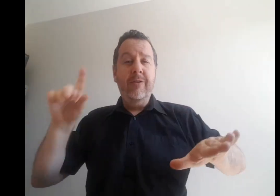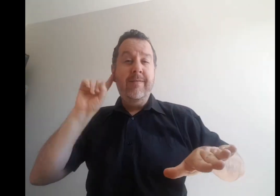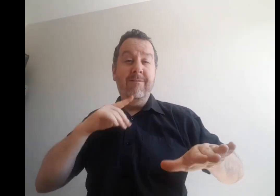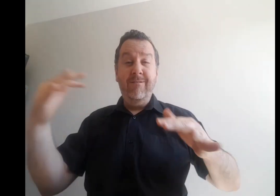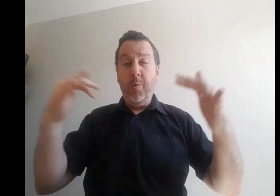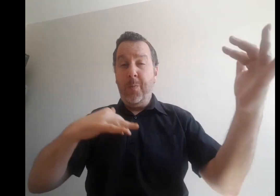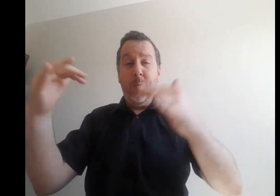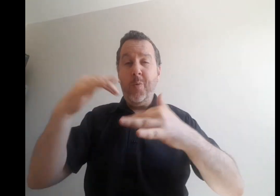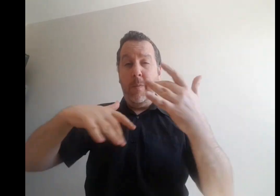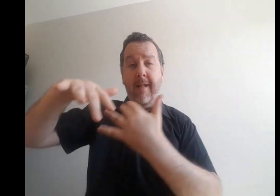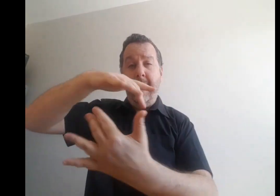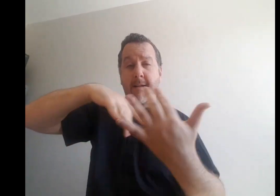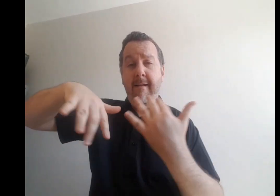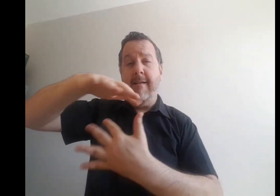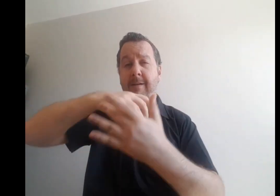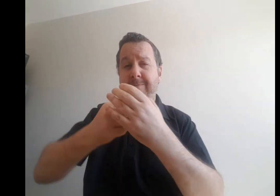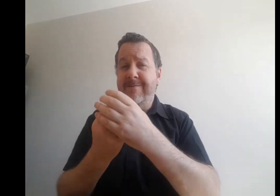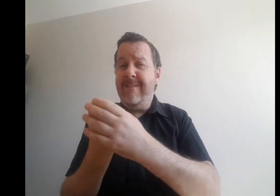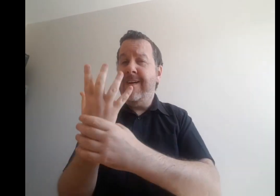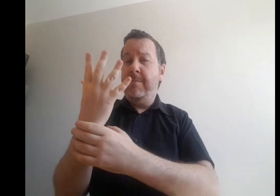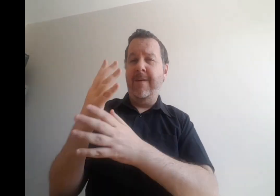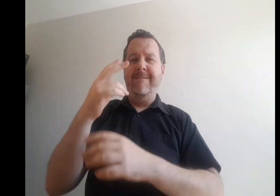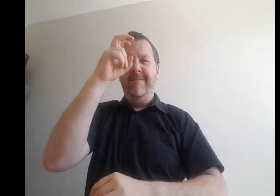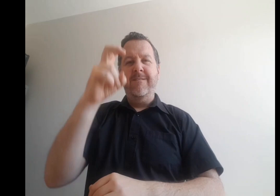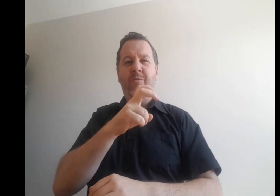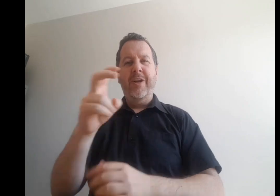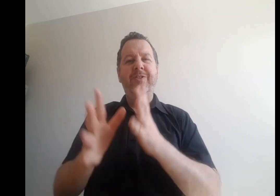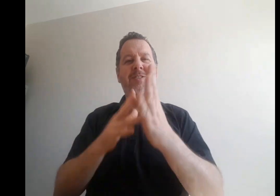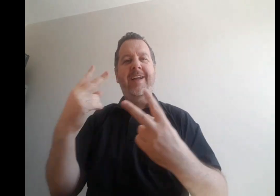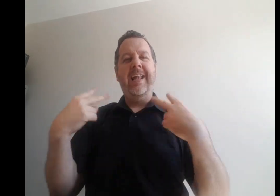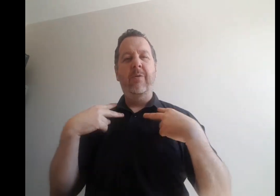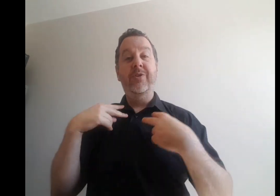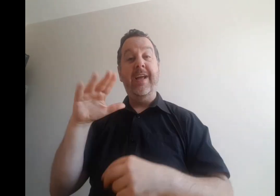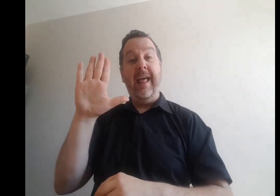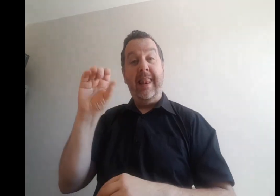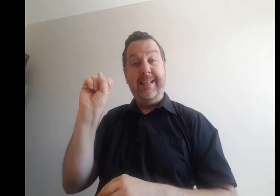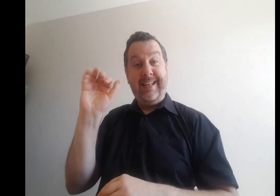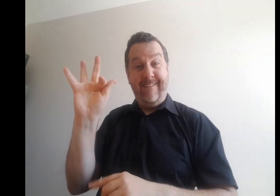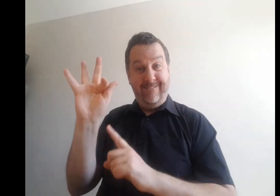developing into French Sign Language, LSF as it's now known.